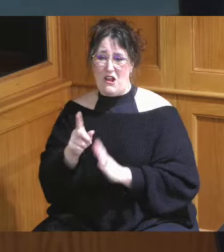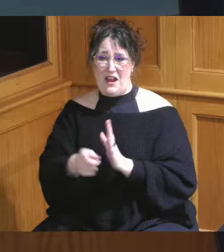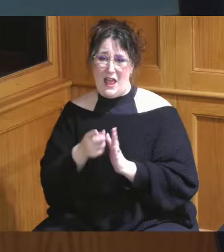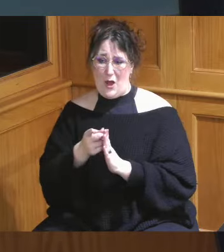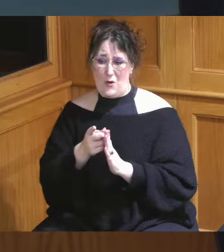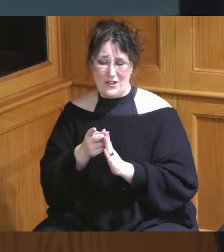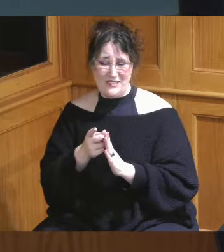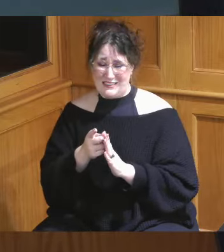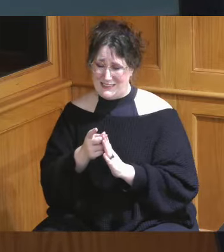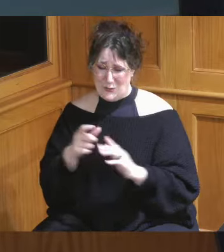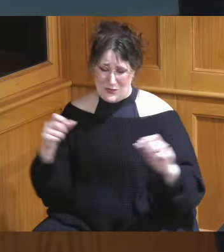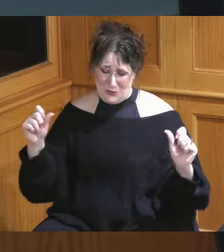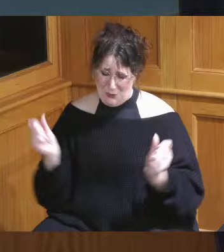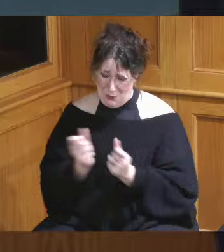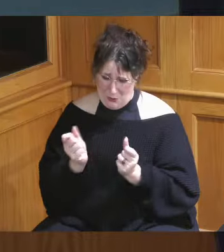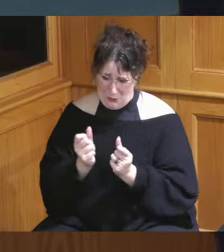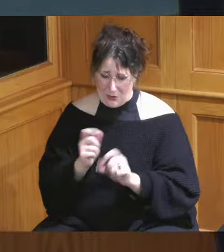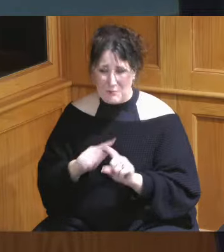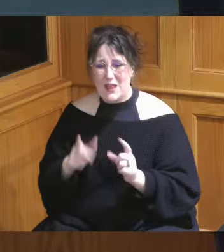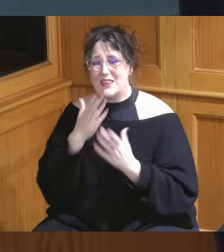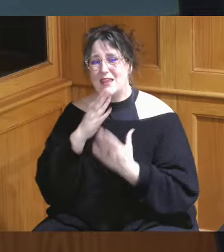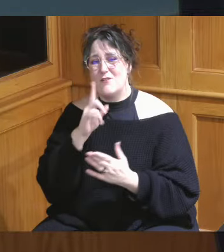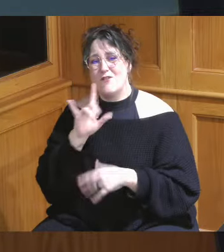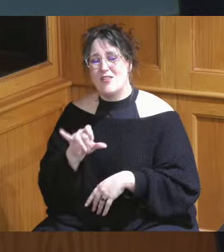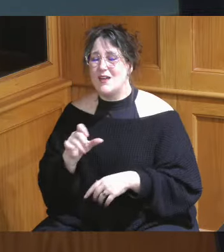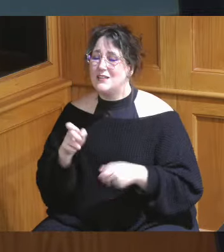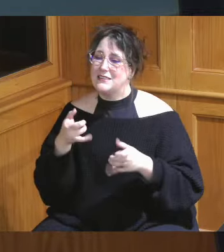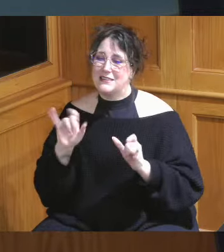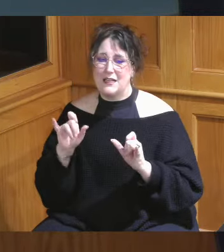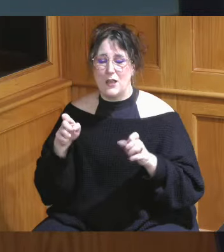really cold. U but anyway, thank you for that. And there's still an opportunity to give is my point.